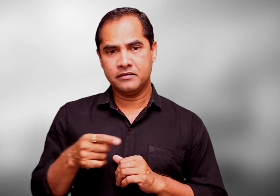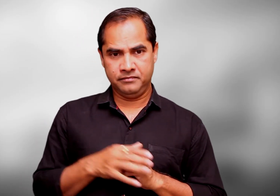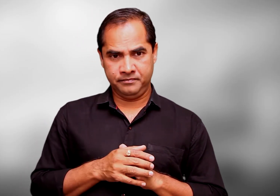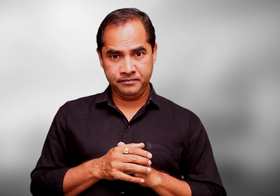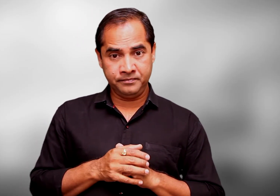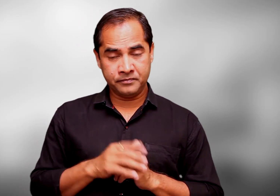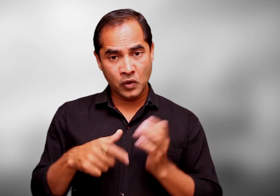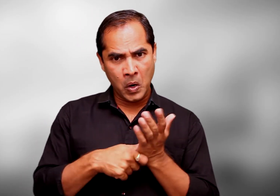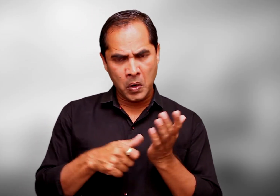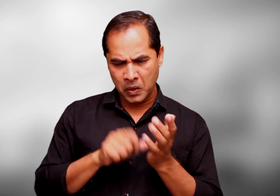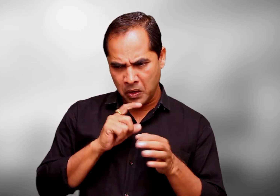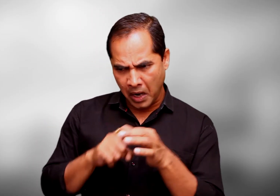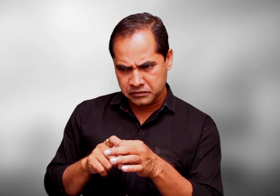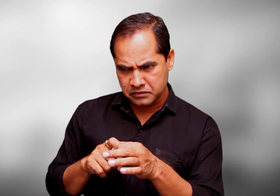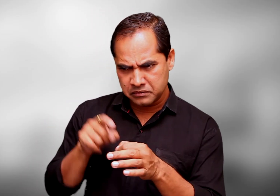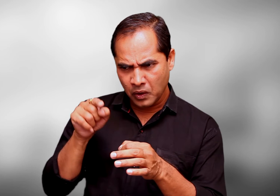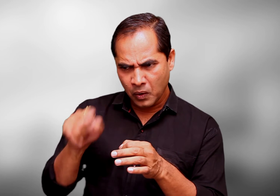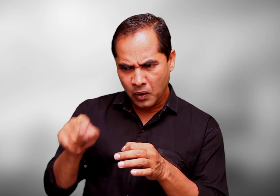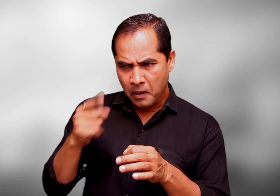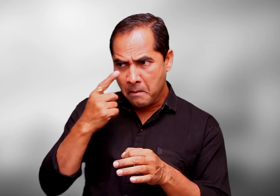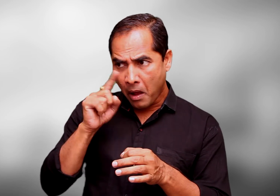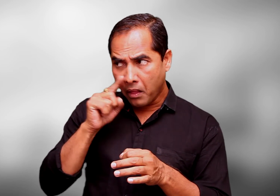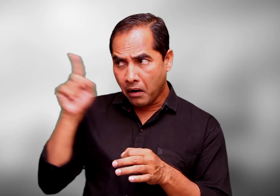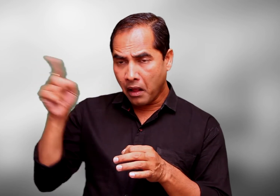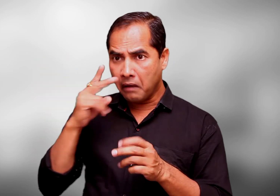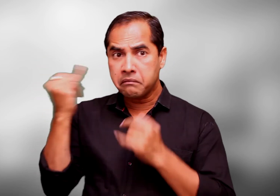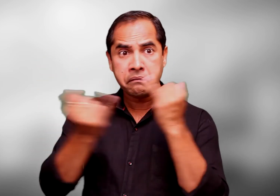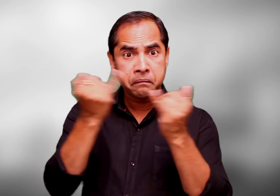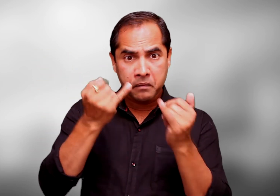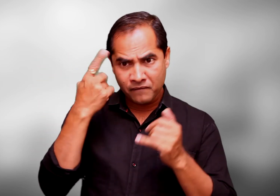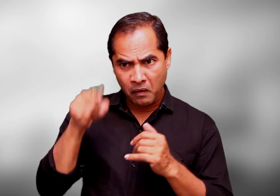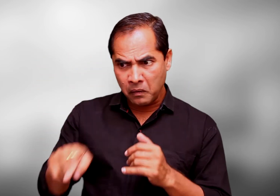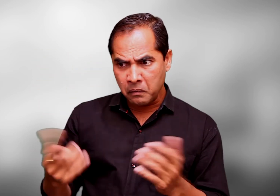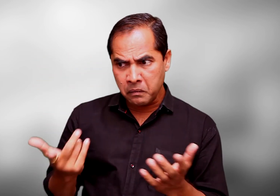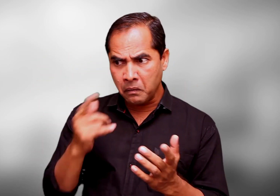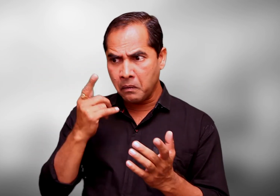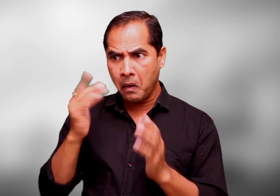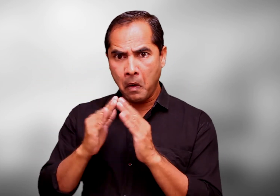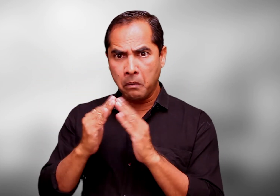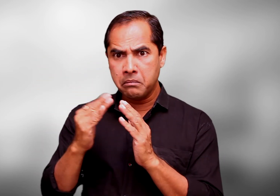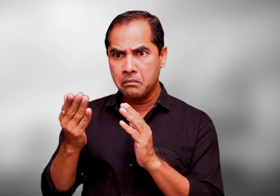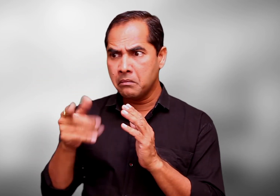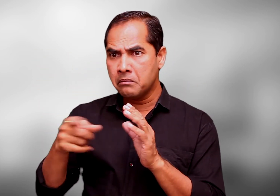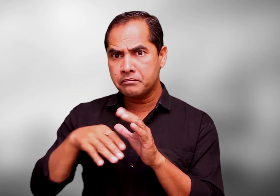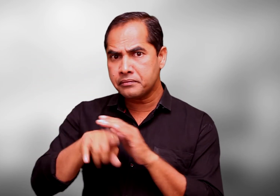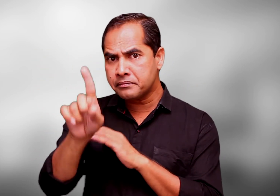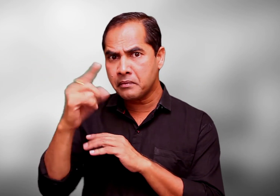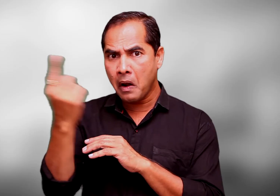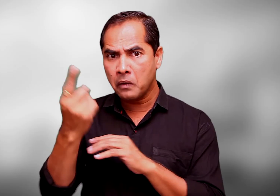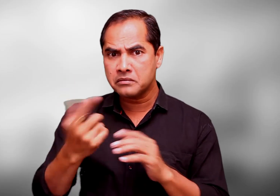'Won't your mother be looking for you?' The conductor asked.